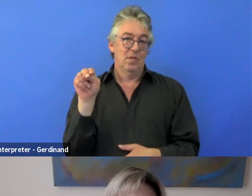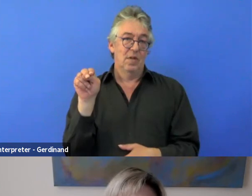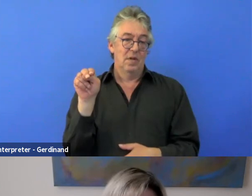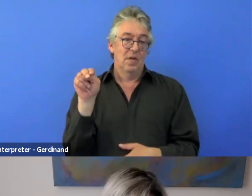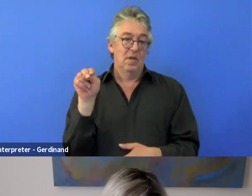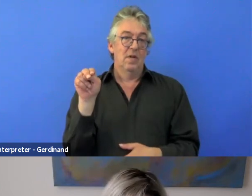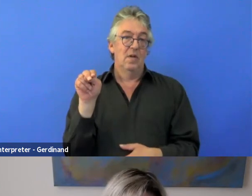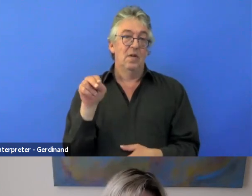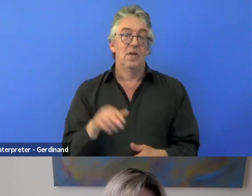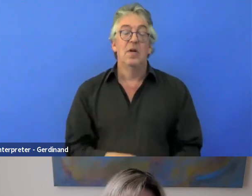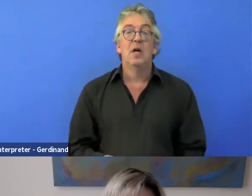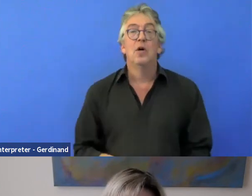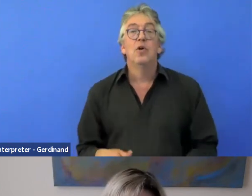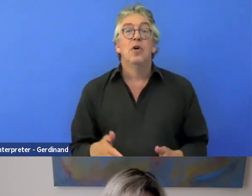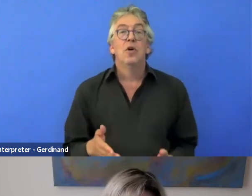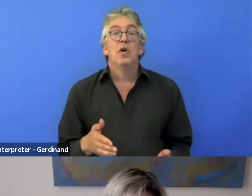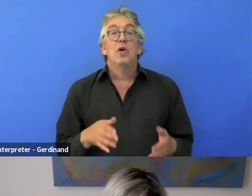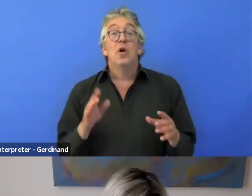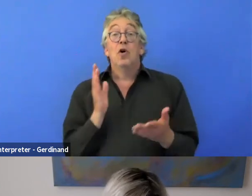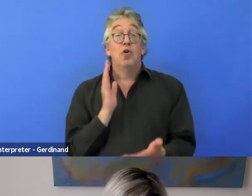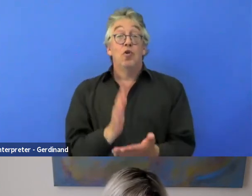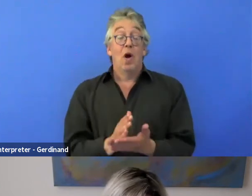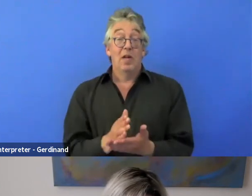Indeed, there are standards on emergency communication.